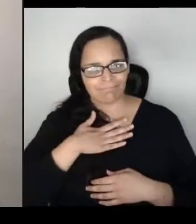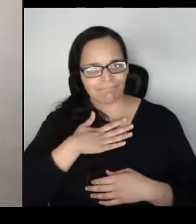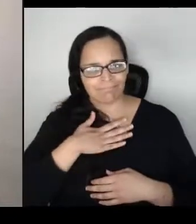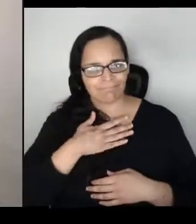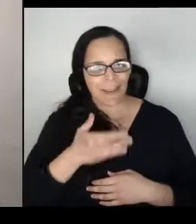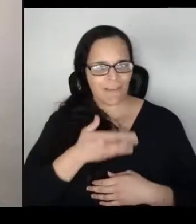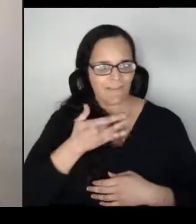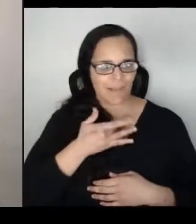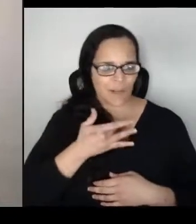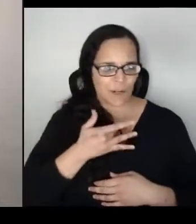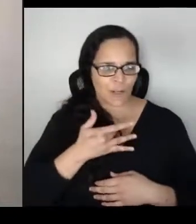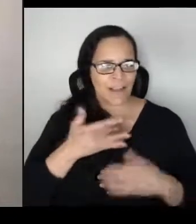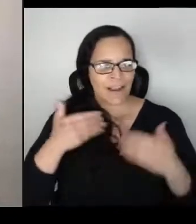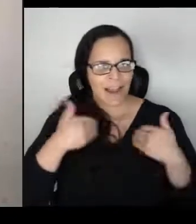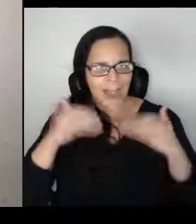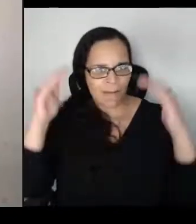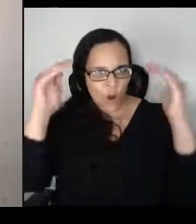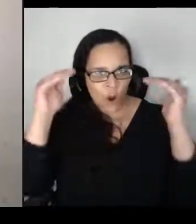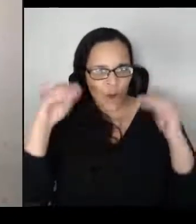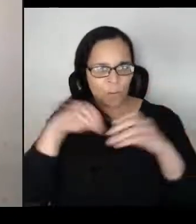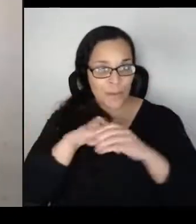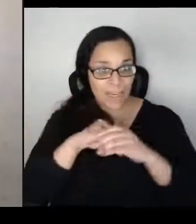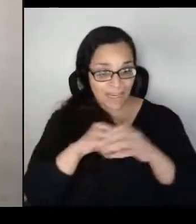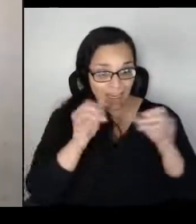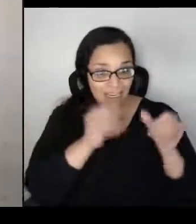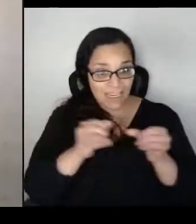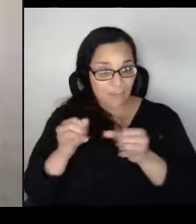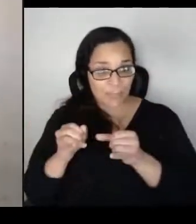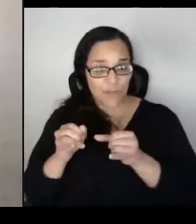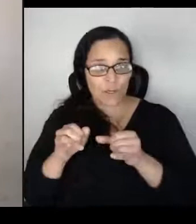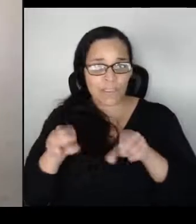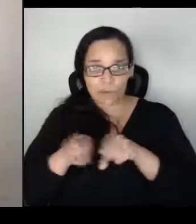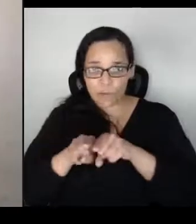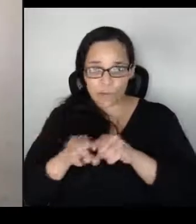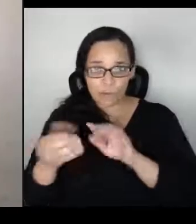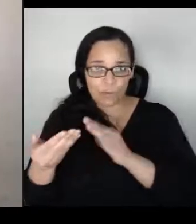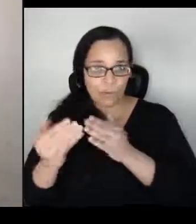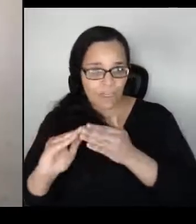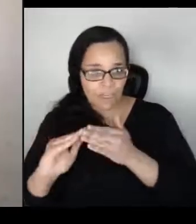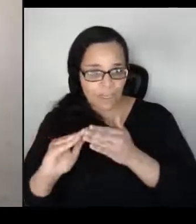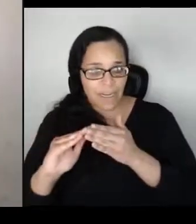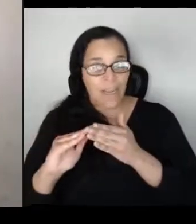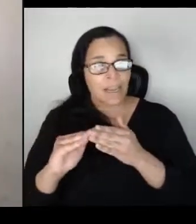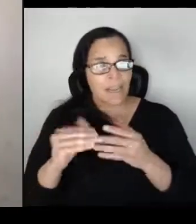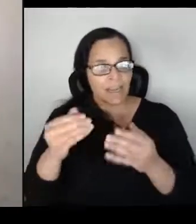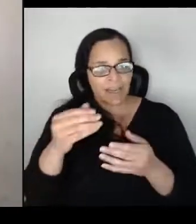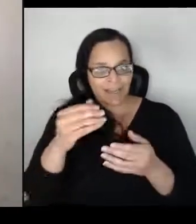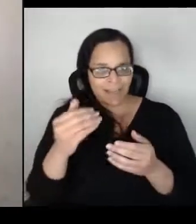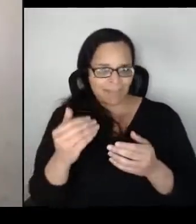and there's hope in community. And it reminds me that we really don't need anything